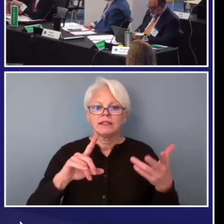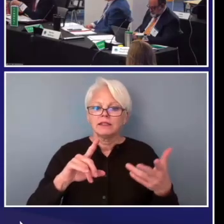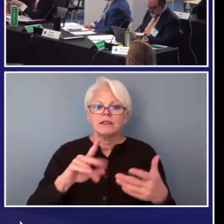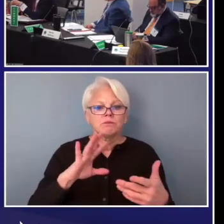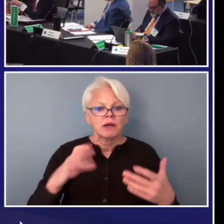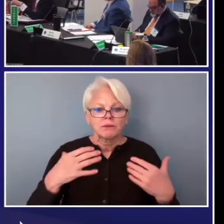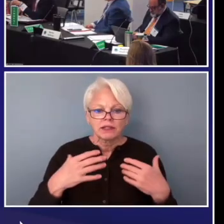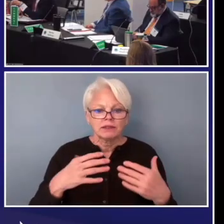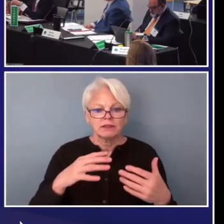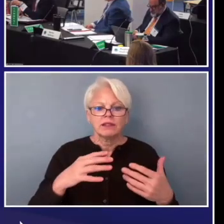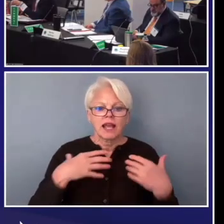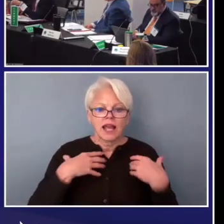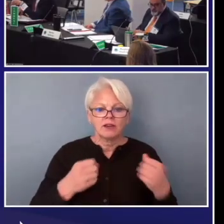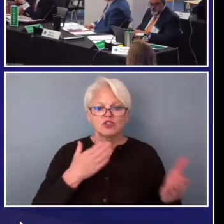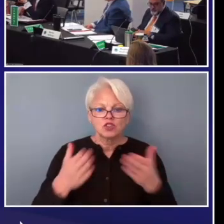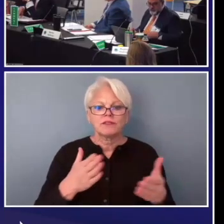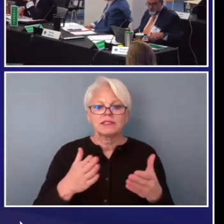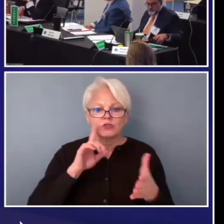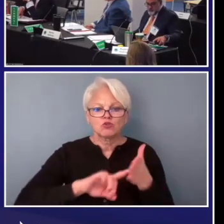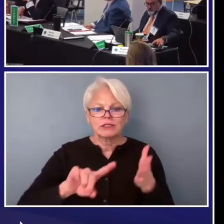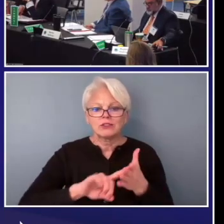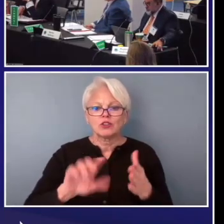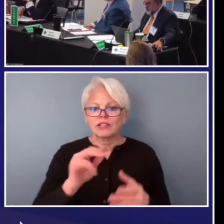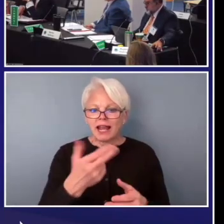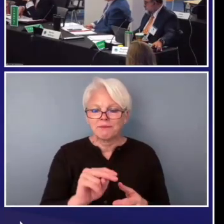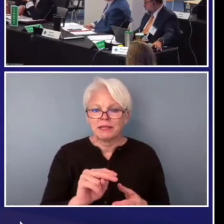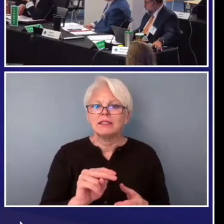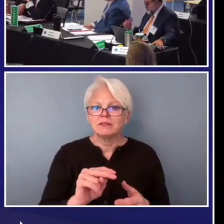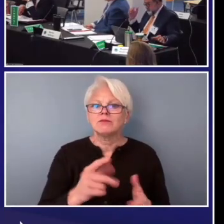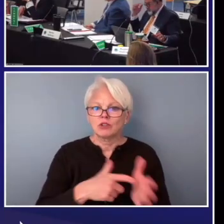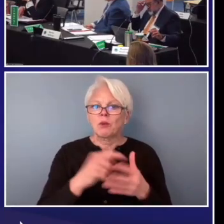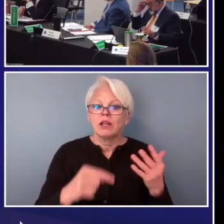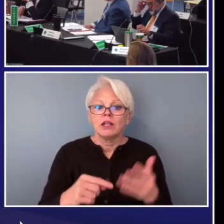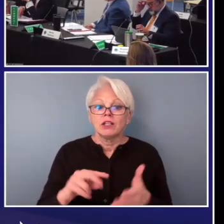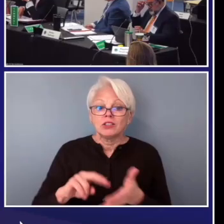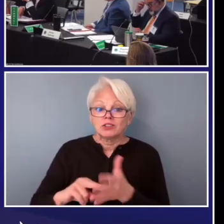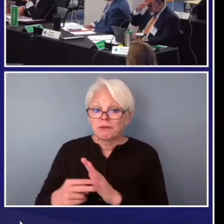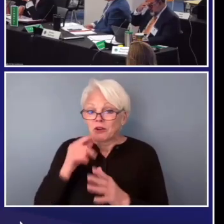Are they failing to meet the link requirement by not having their accreditation tied to eligibility for